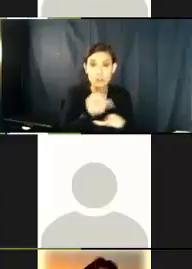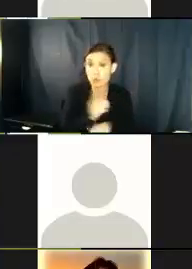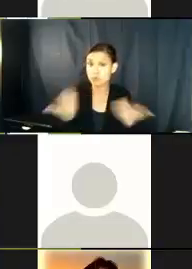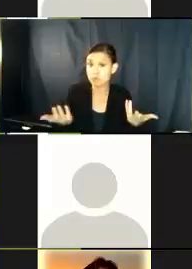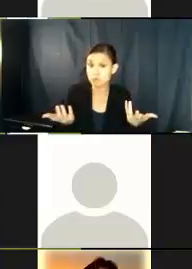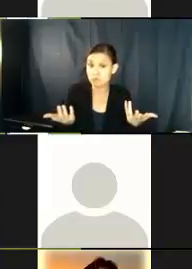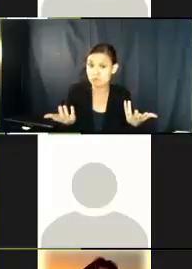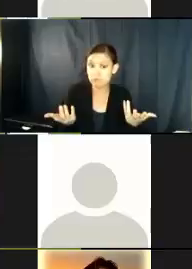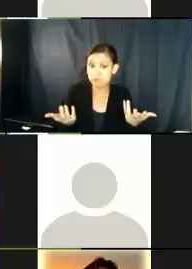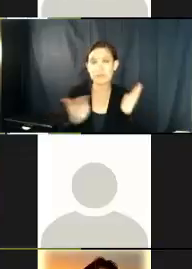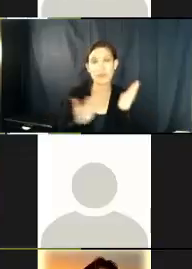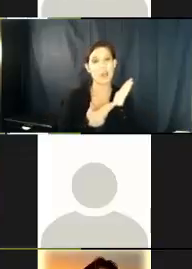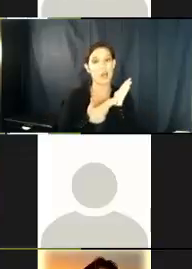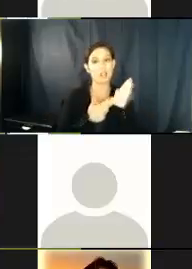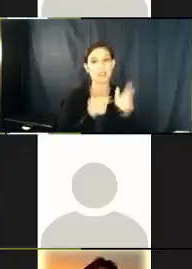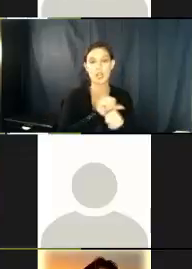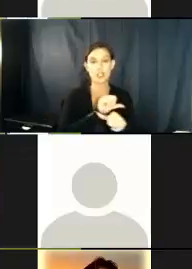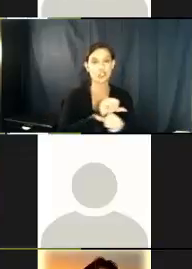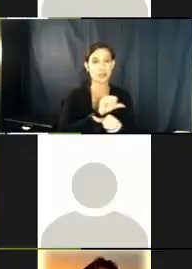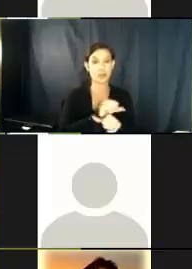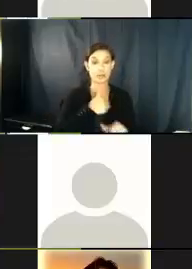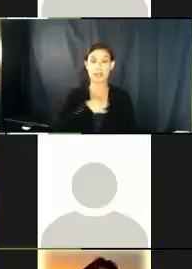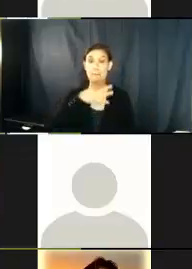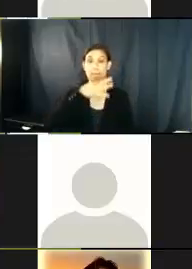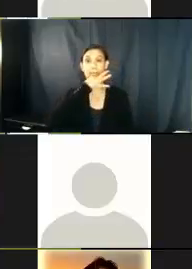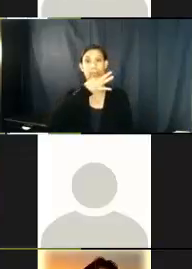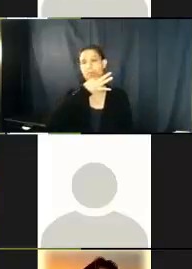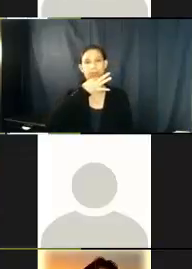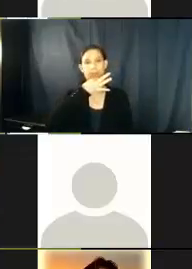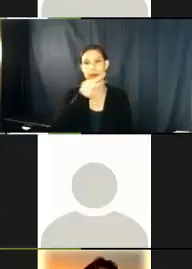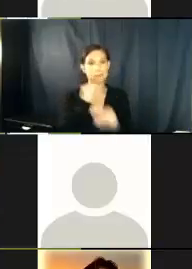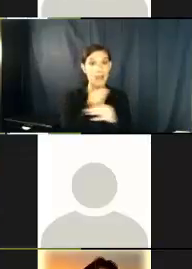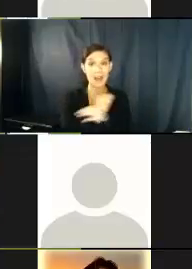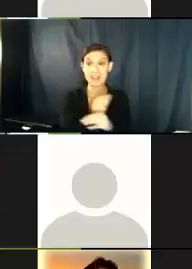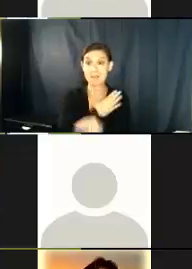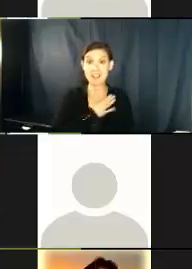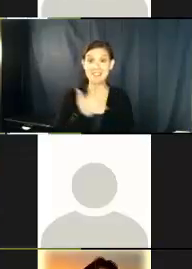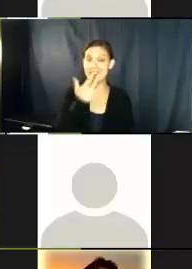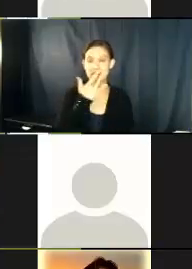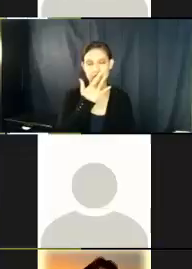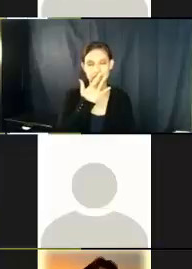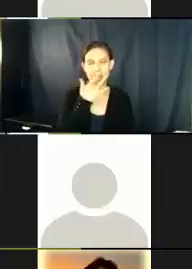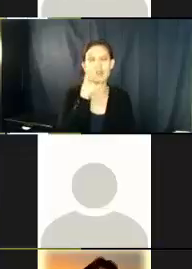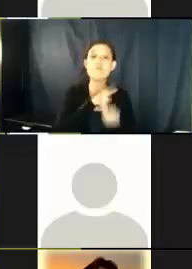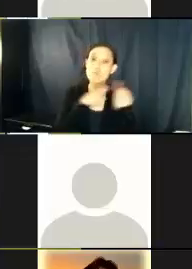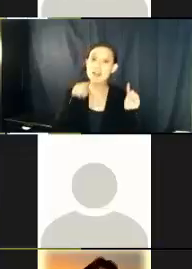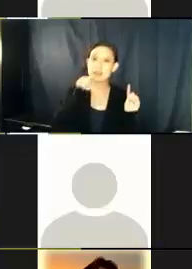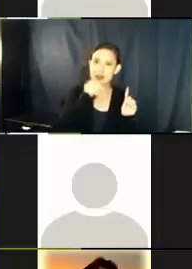And honestly algebra is not my forte. Math is not my favorite subject, but I love that this makes it real for me.